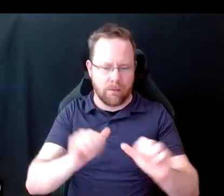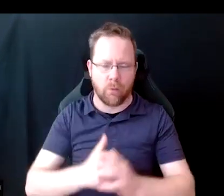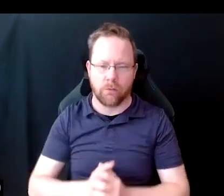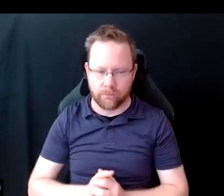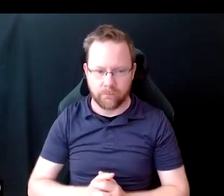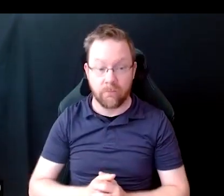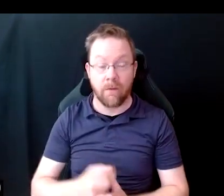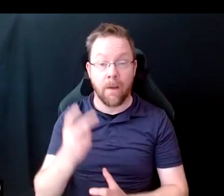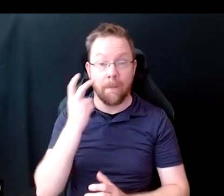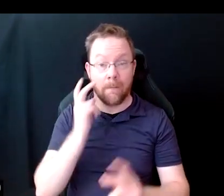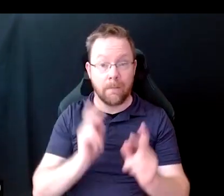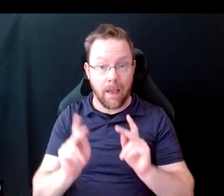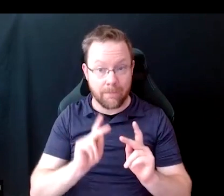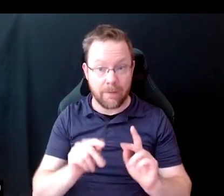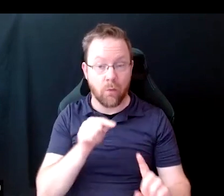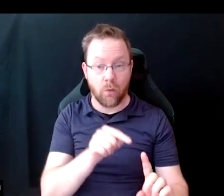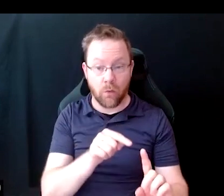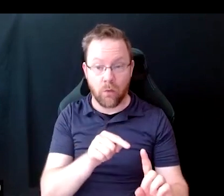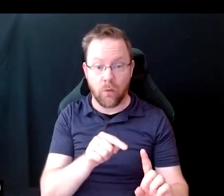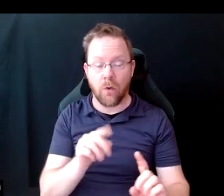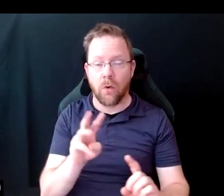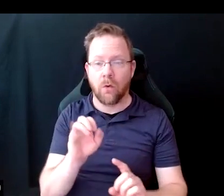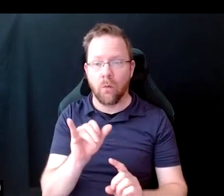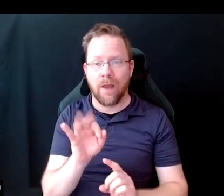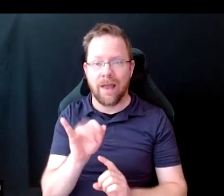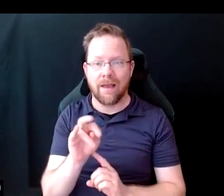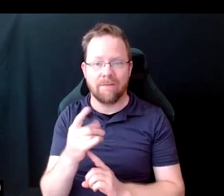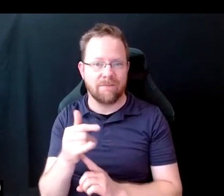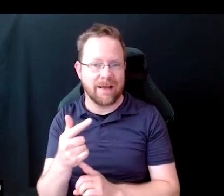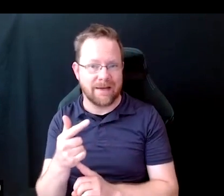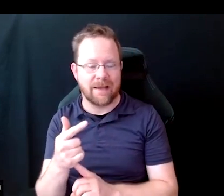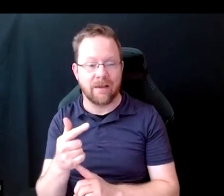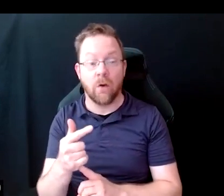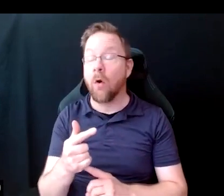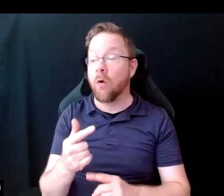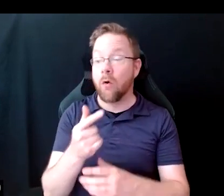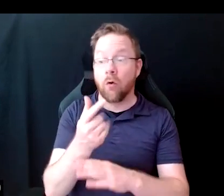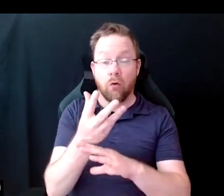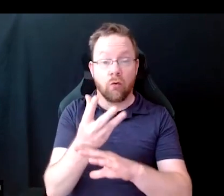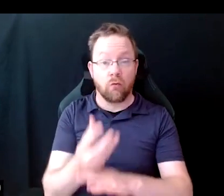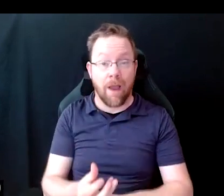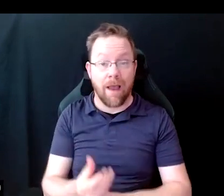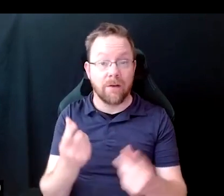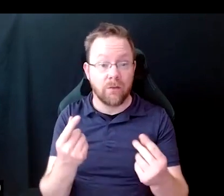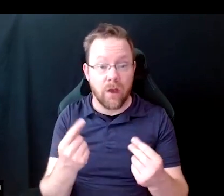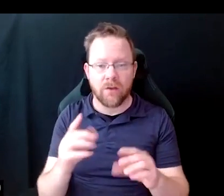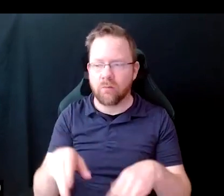For blind folk, we're looking at things like wayfinding. One of the good things about gravity is it gives you information about